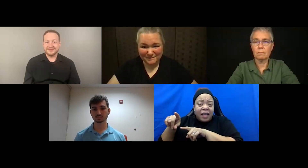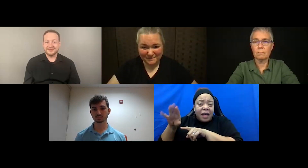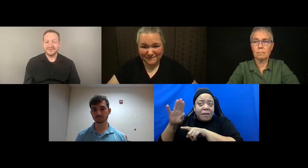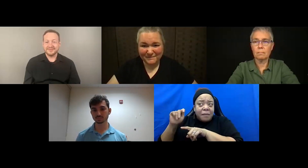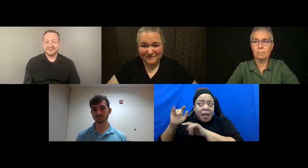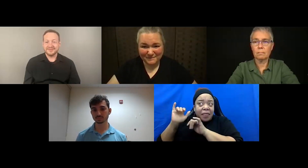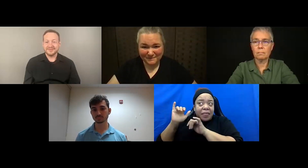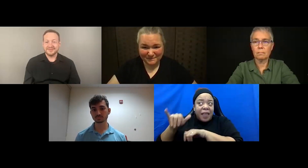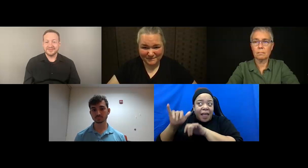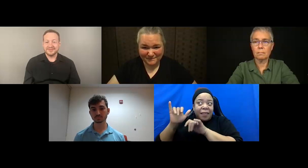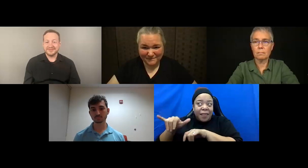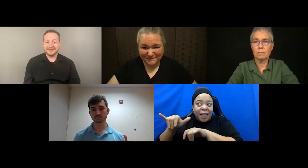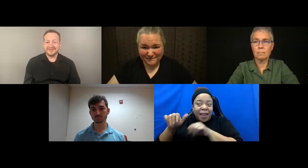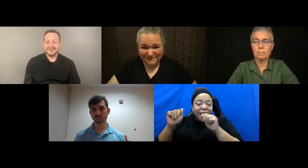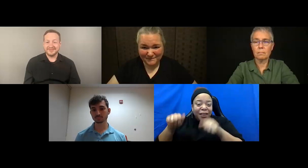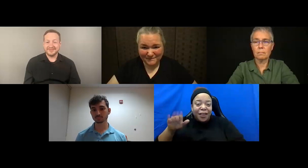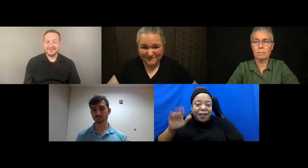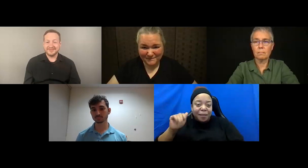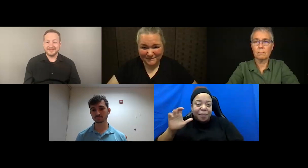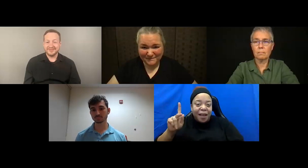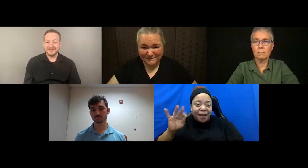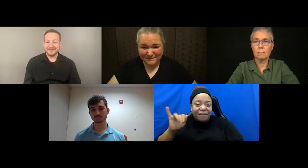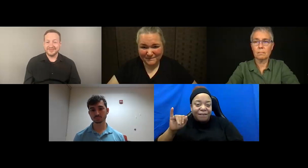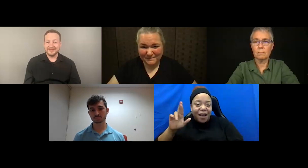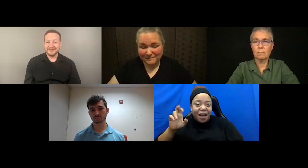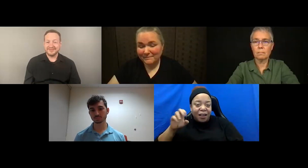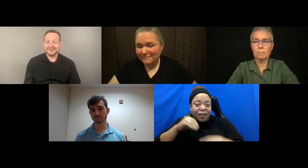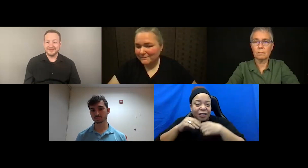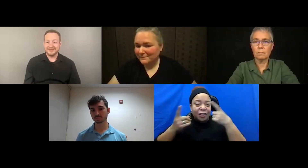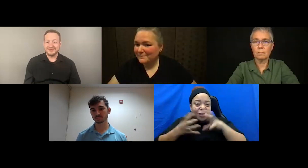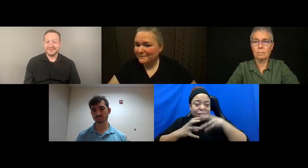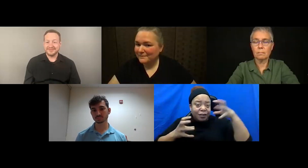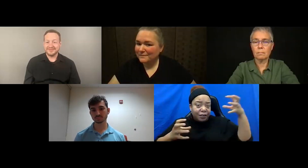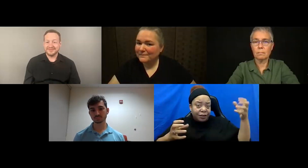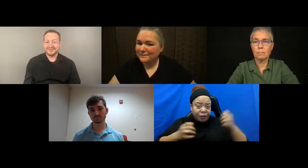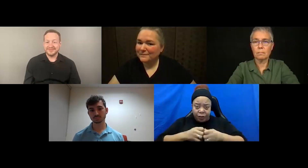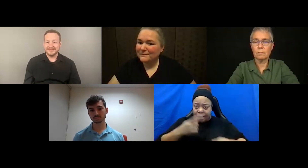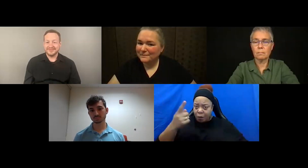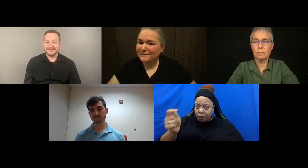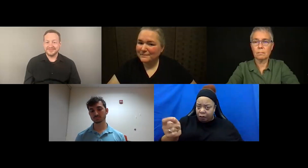But "That! That!" could backfire. And escalate out of control.